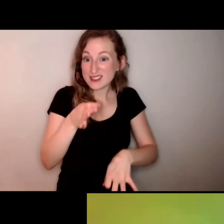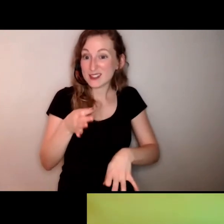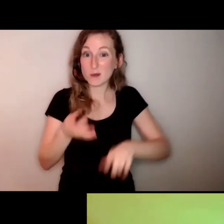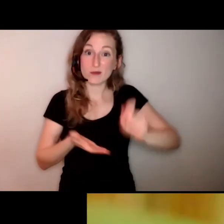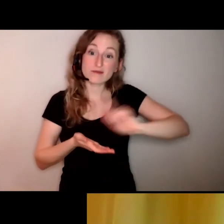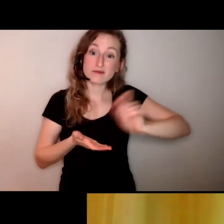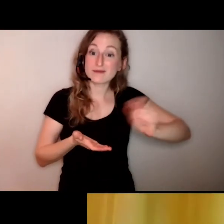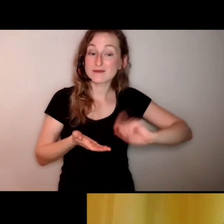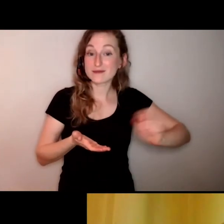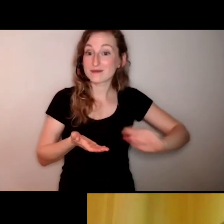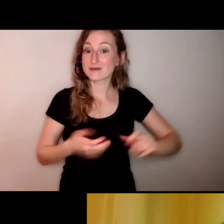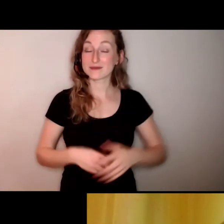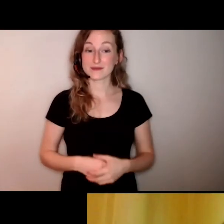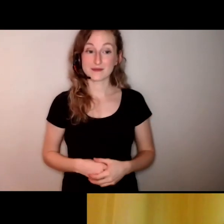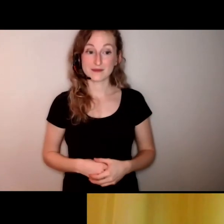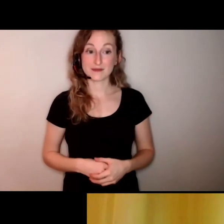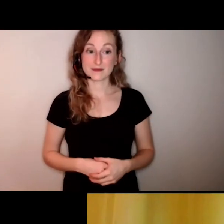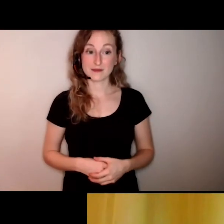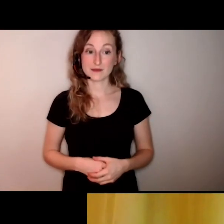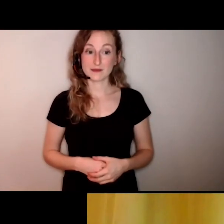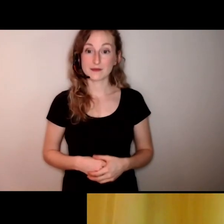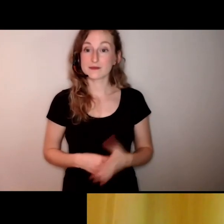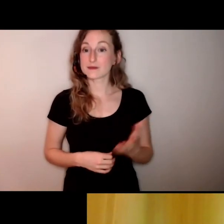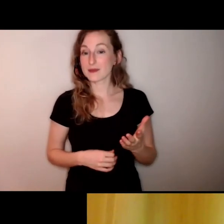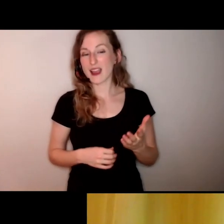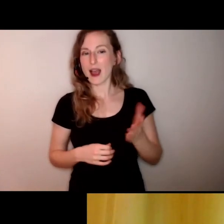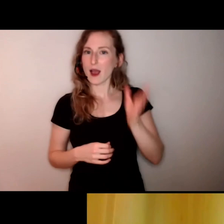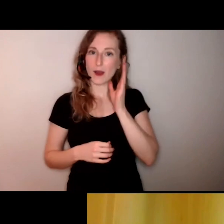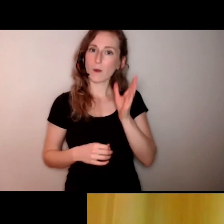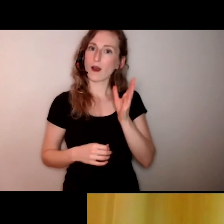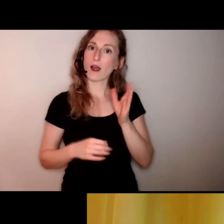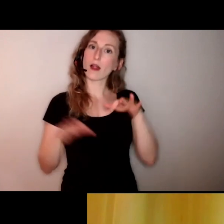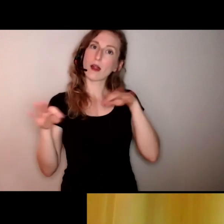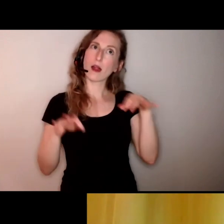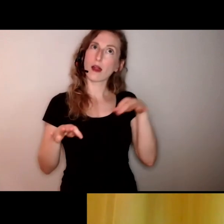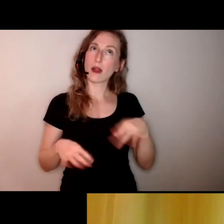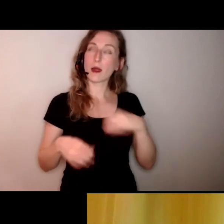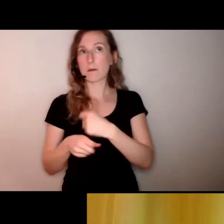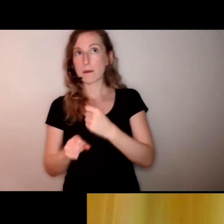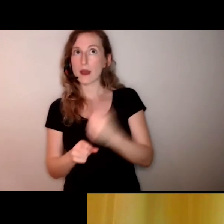If you don’t have materials with you right now, go ahead and pause the video and grab them.